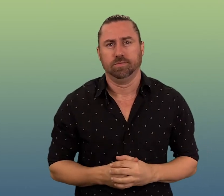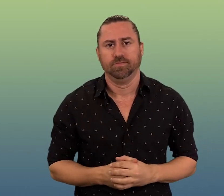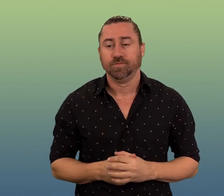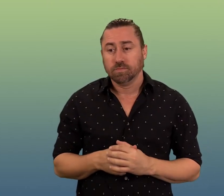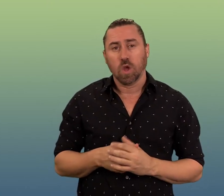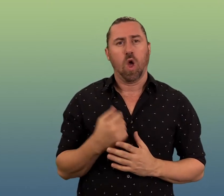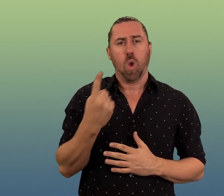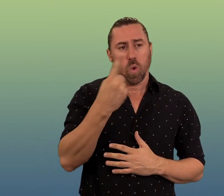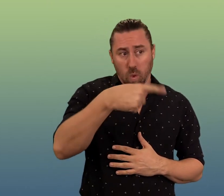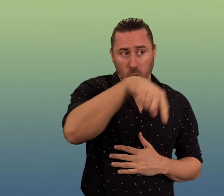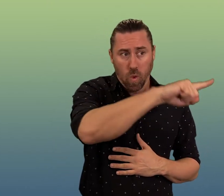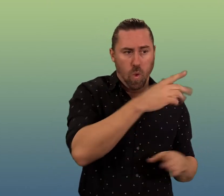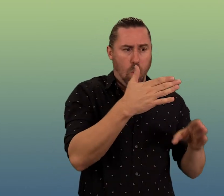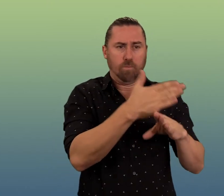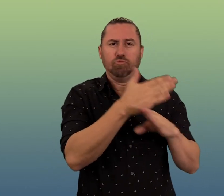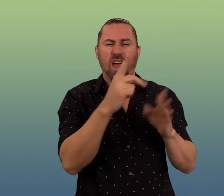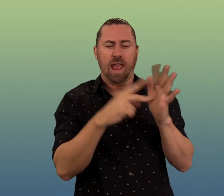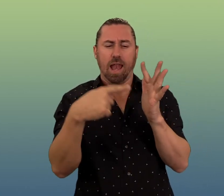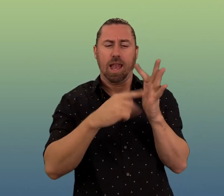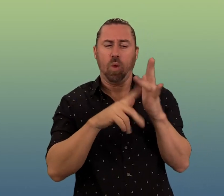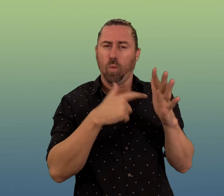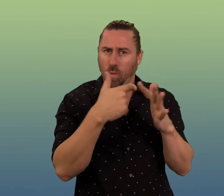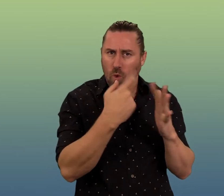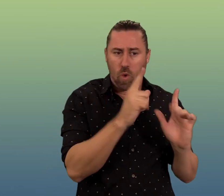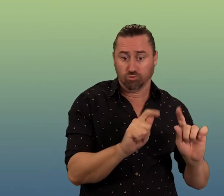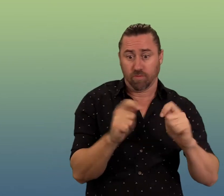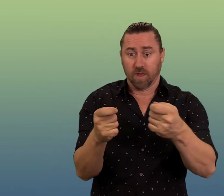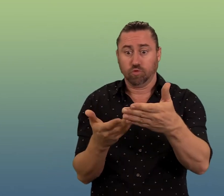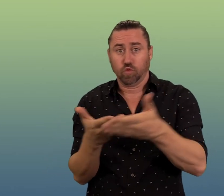The stakeholders who operate the network and deliver services to customers